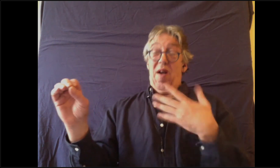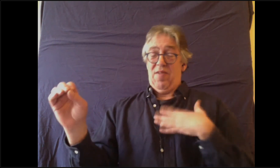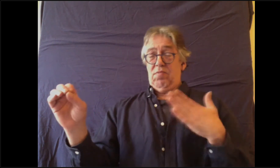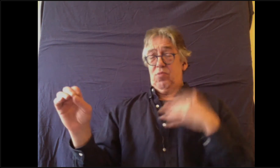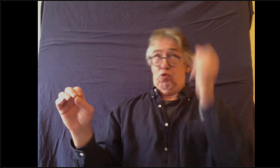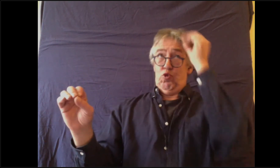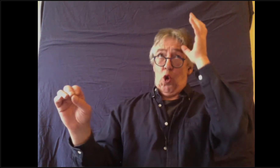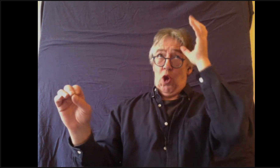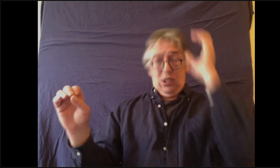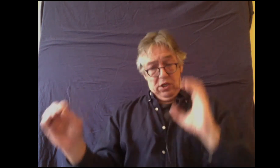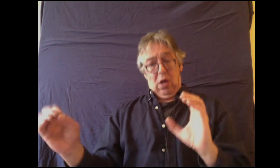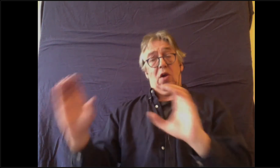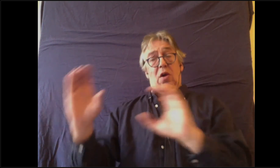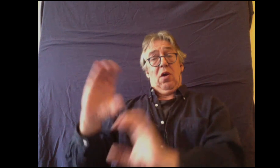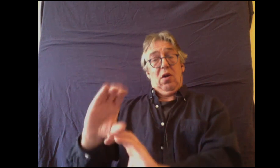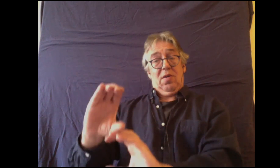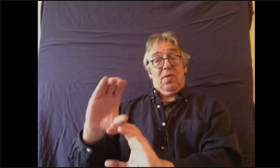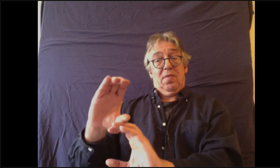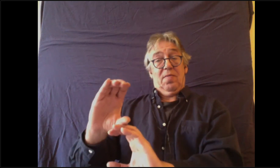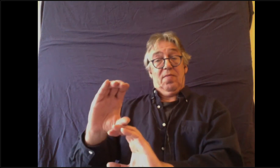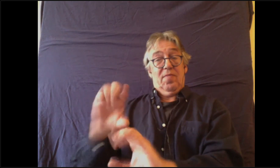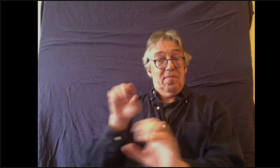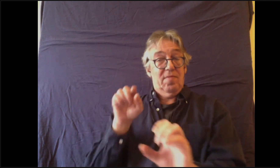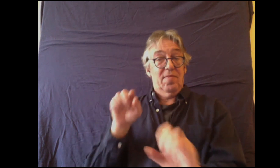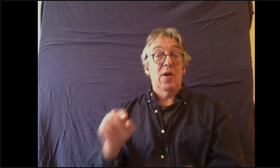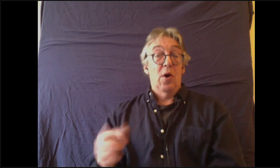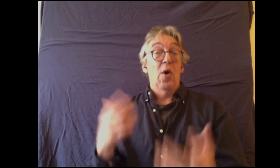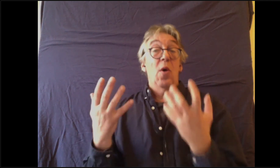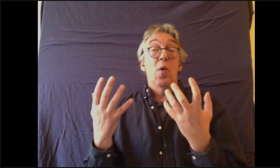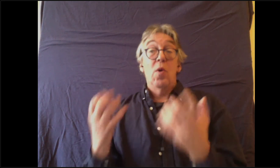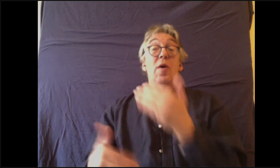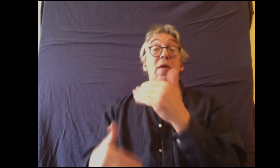and we want to put persons with disabilities in the driver's seat.